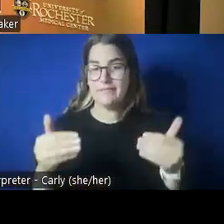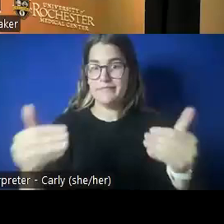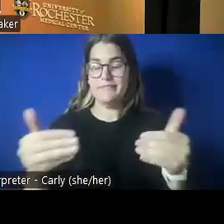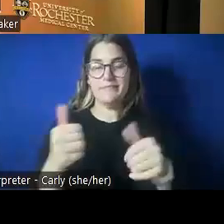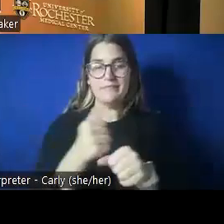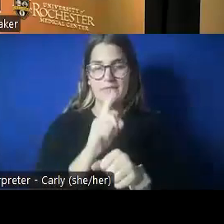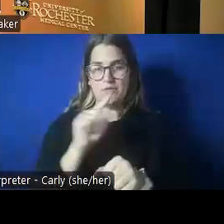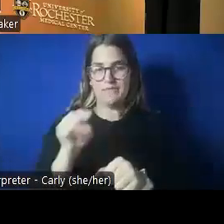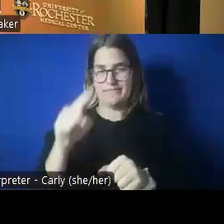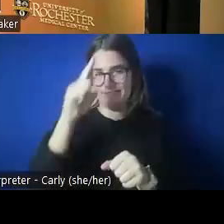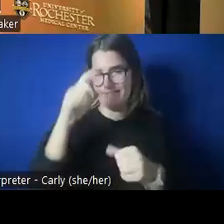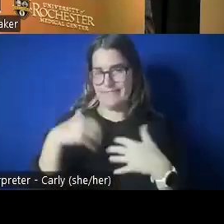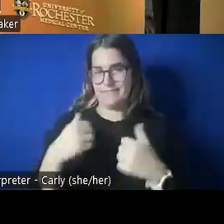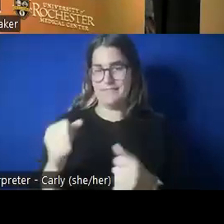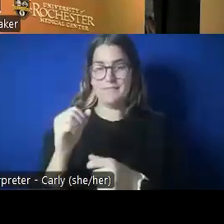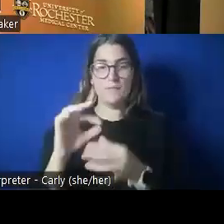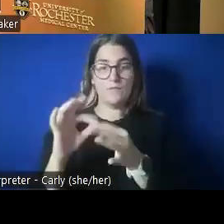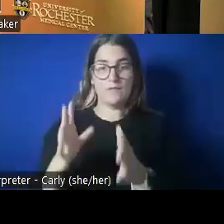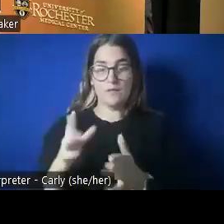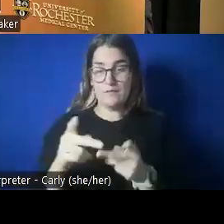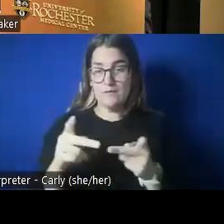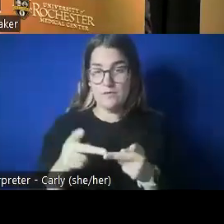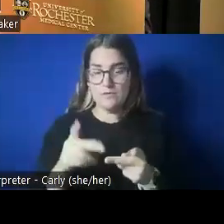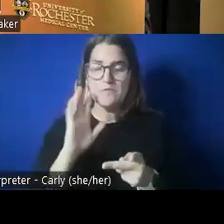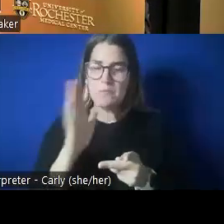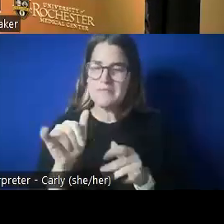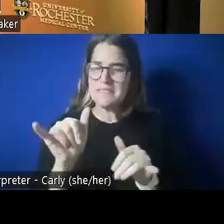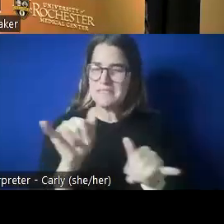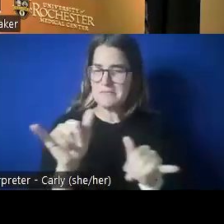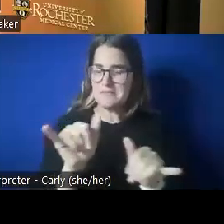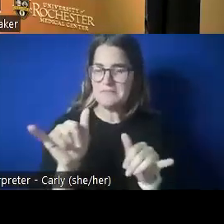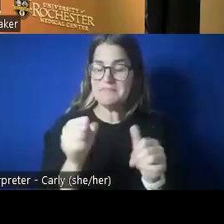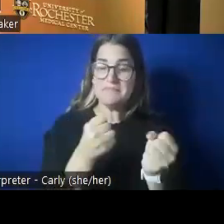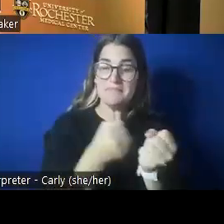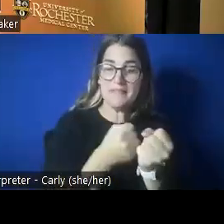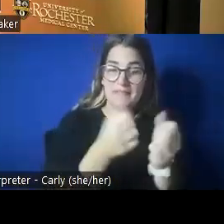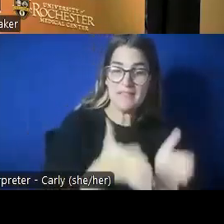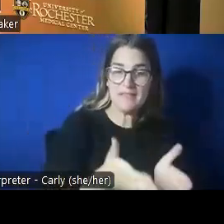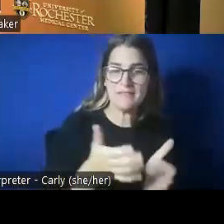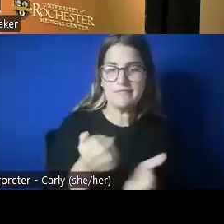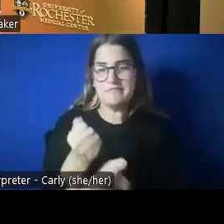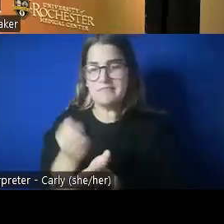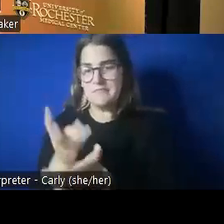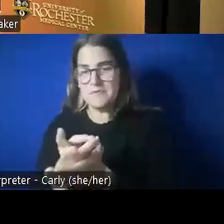position that will function similarly to sort of a Advocate and social work kind of role so be able